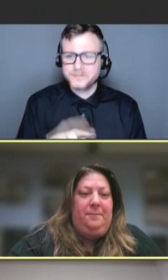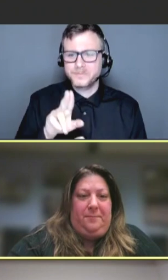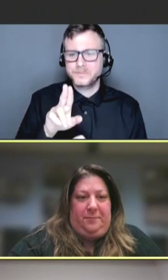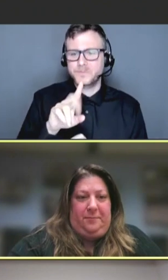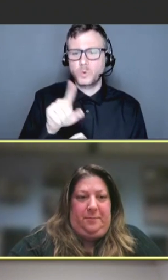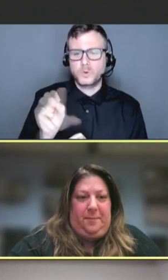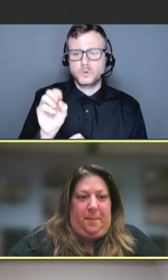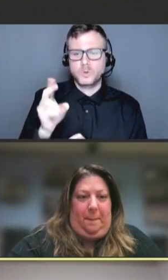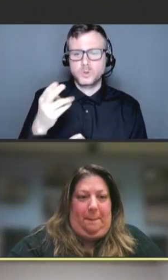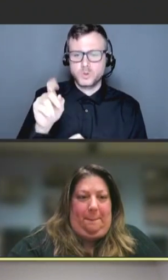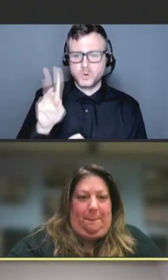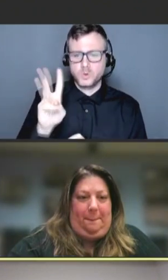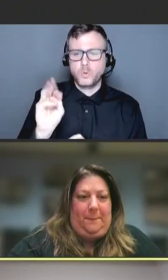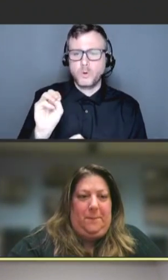Uzo Chukwuma: Good afternoon. Present.